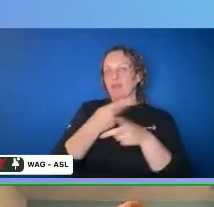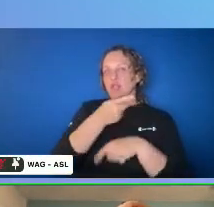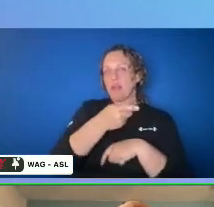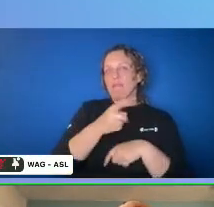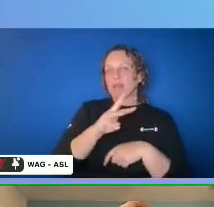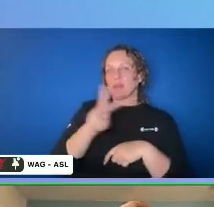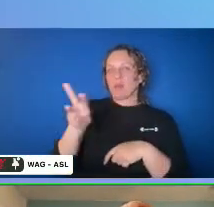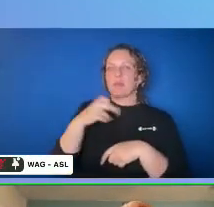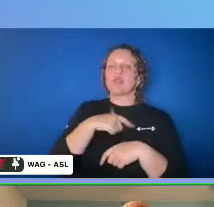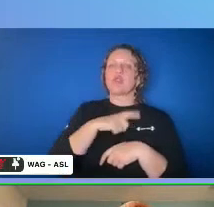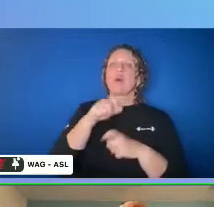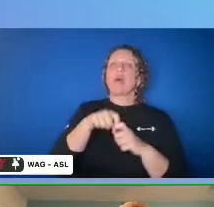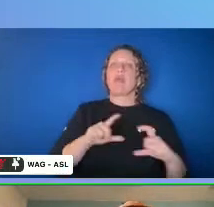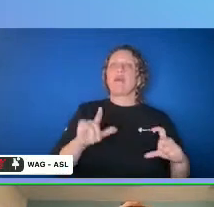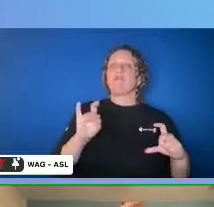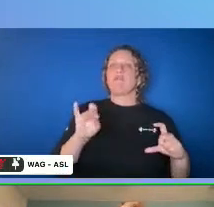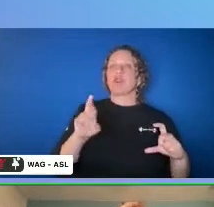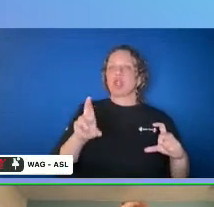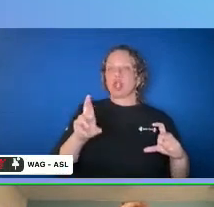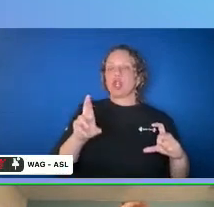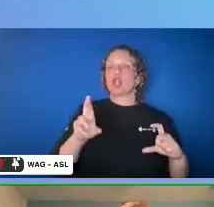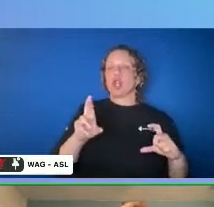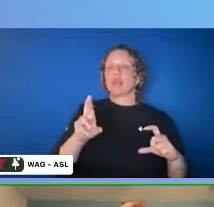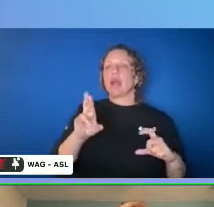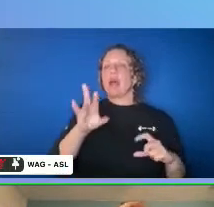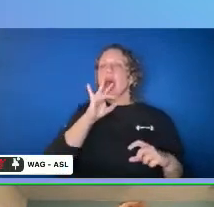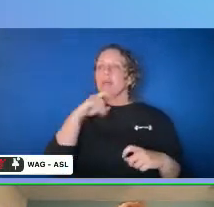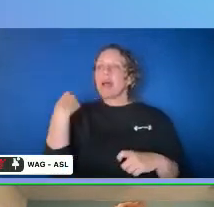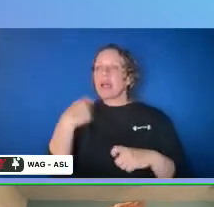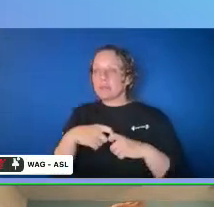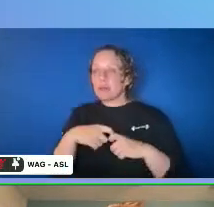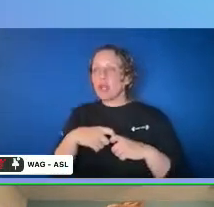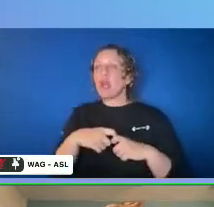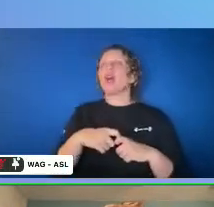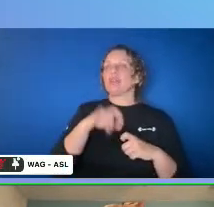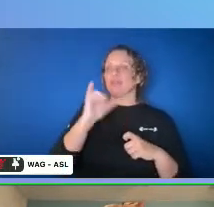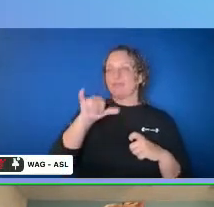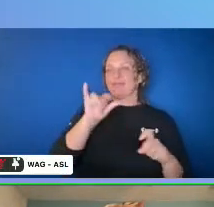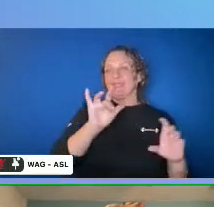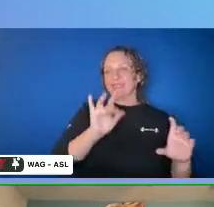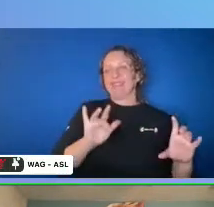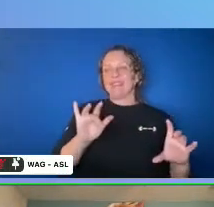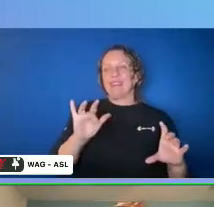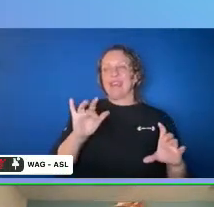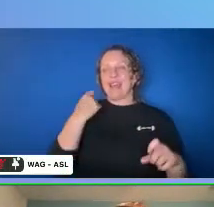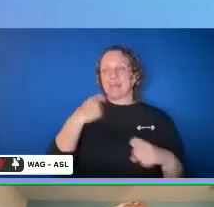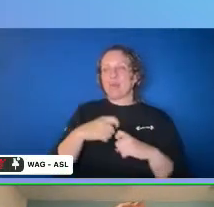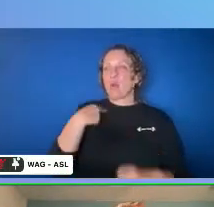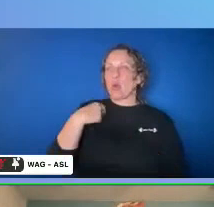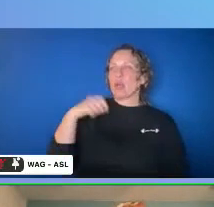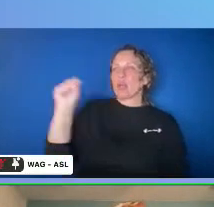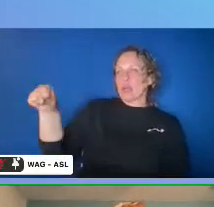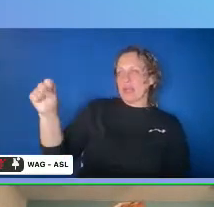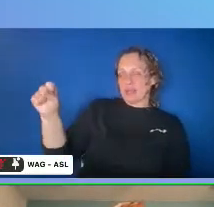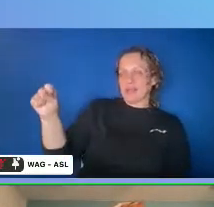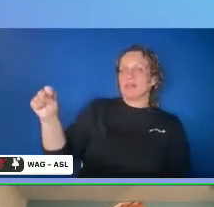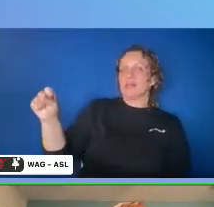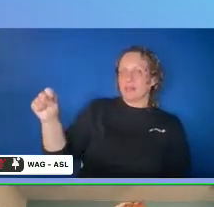And so in the footer there is a: (speaking in Spanish) So I'm gonna say, "Yes, there is some content